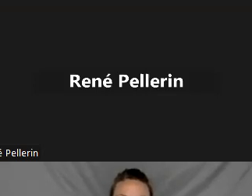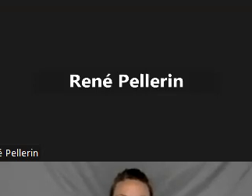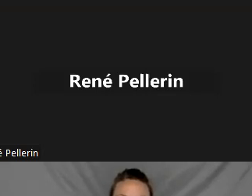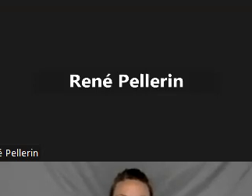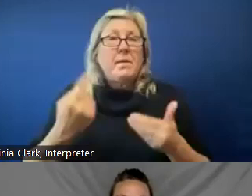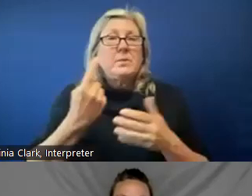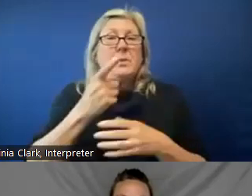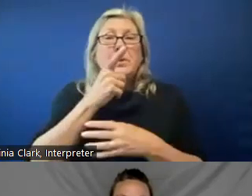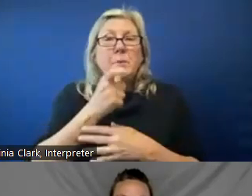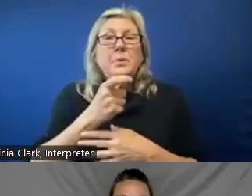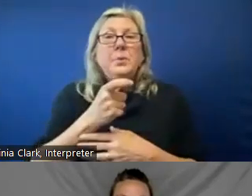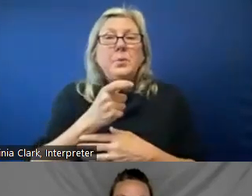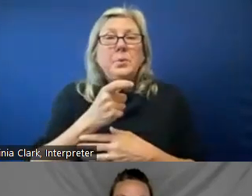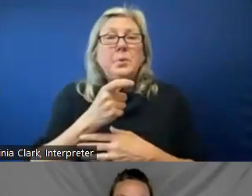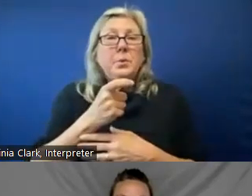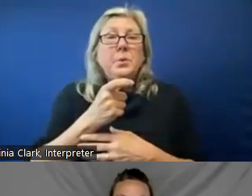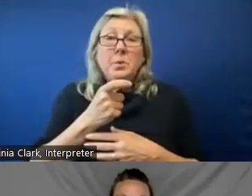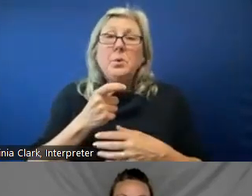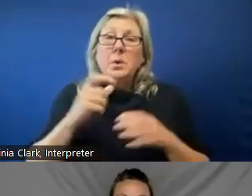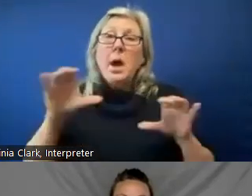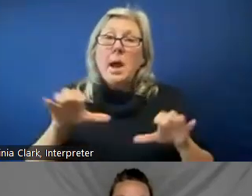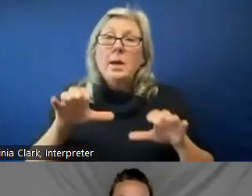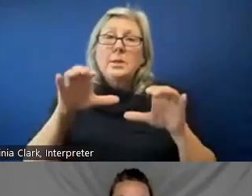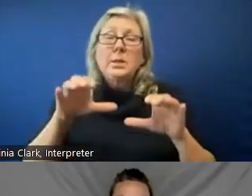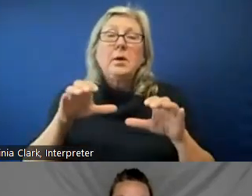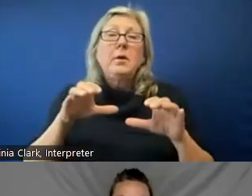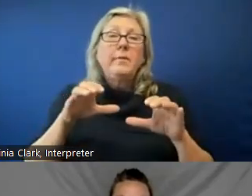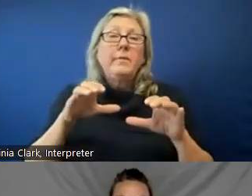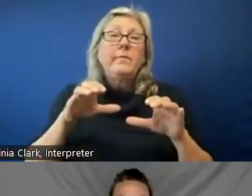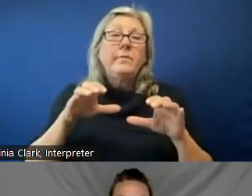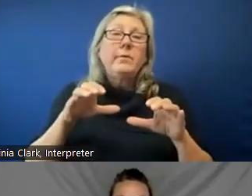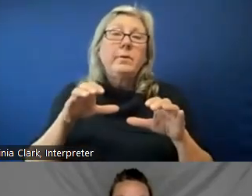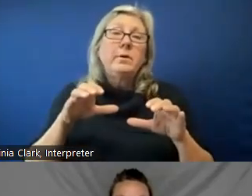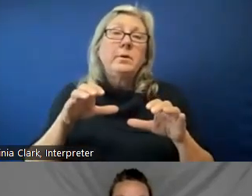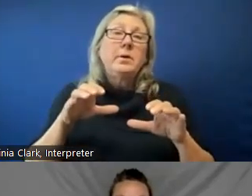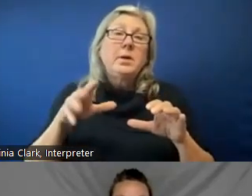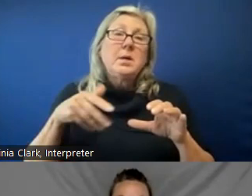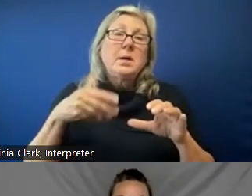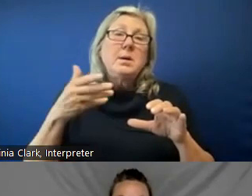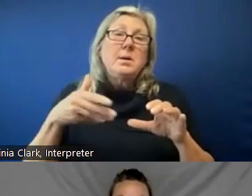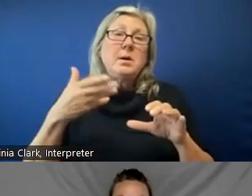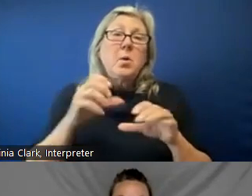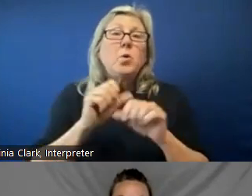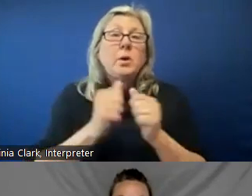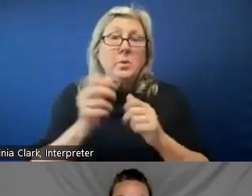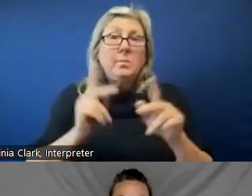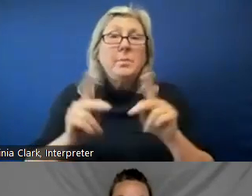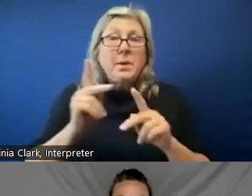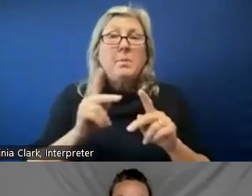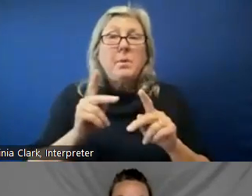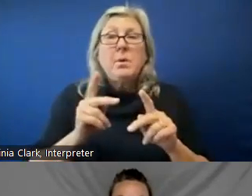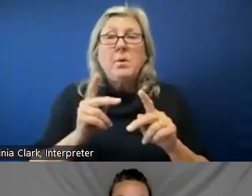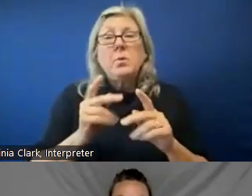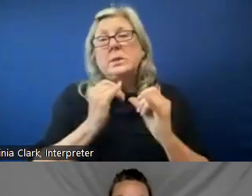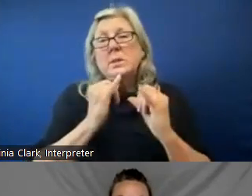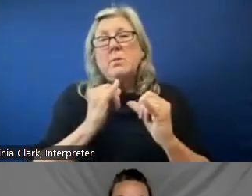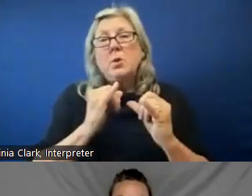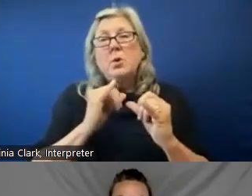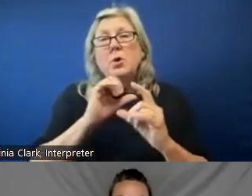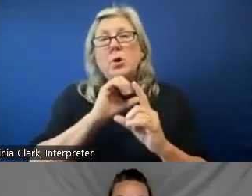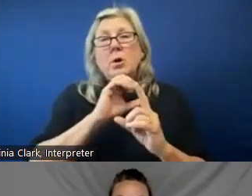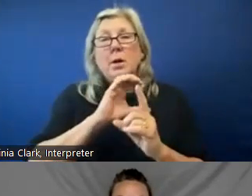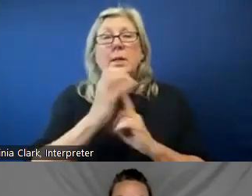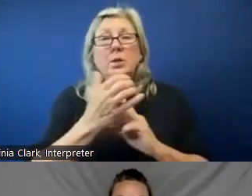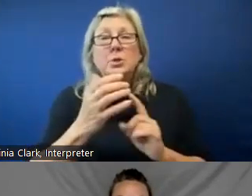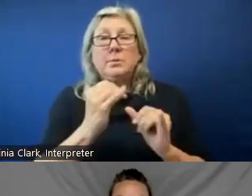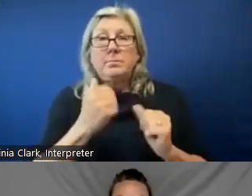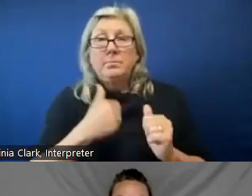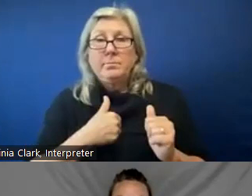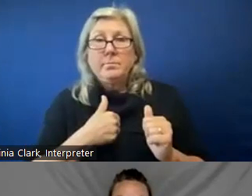who very active in working with people with similar conditions. And it seems to be getting